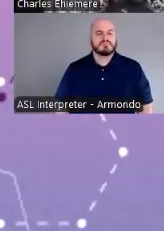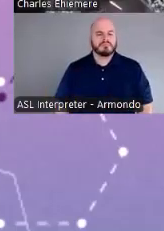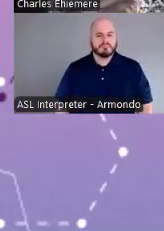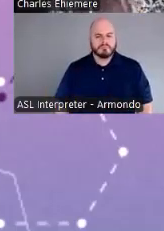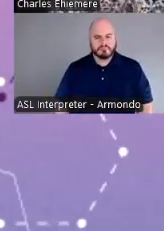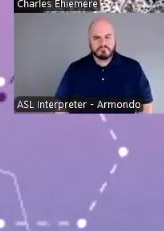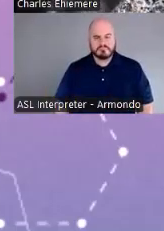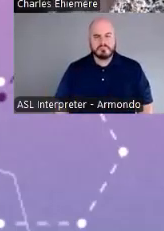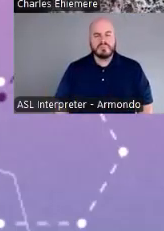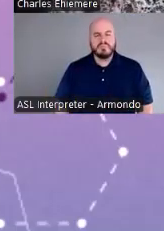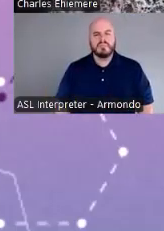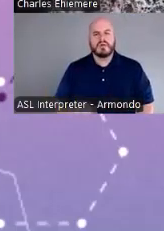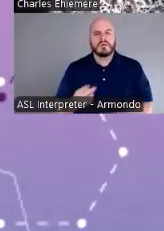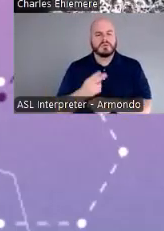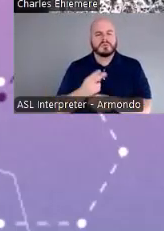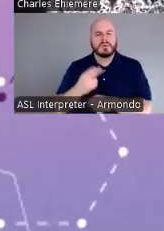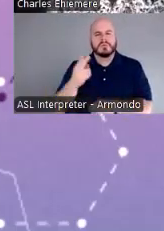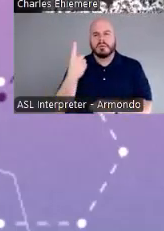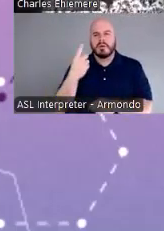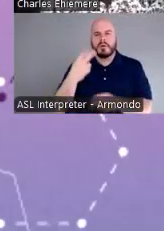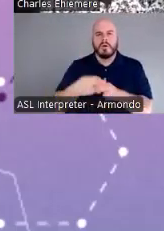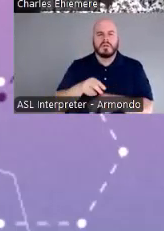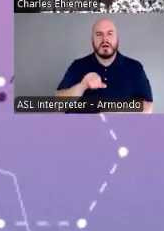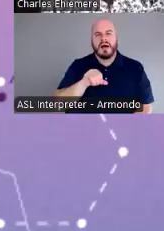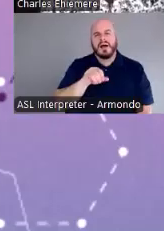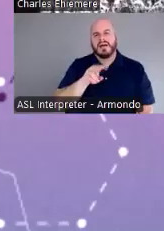So it's not just send, call.